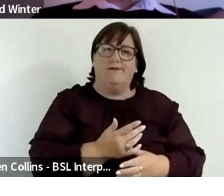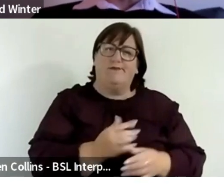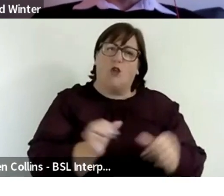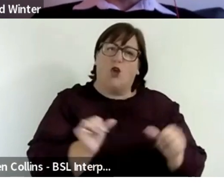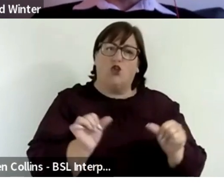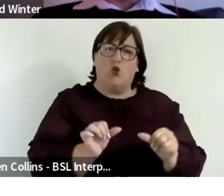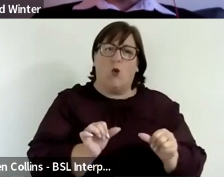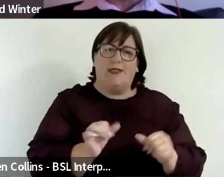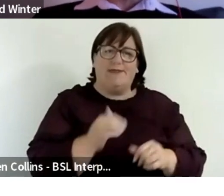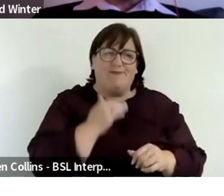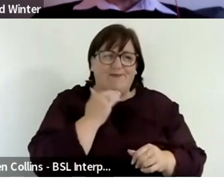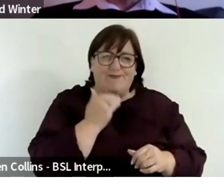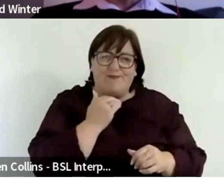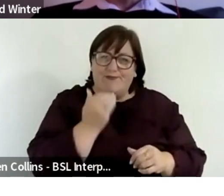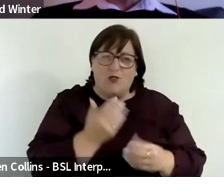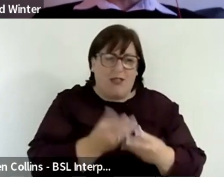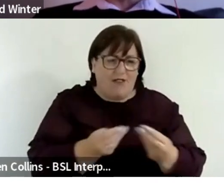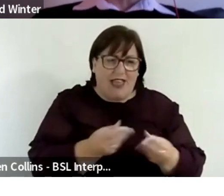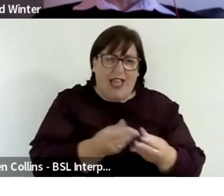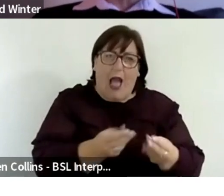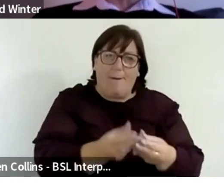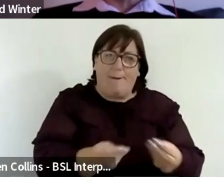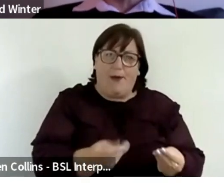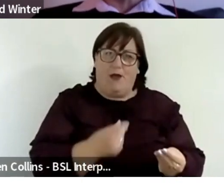identified we will have a gap and won't have enough people to work